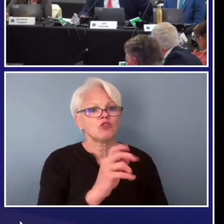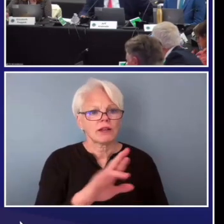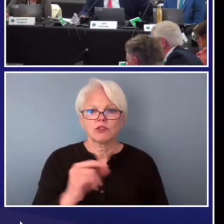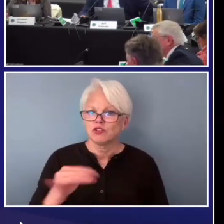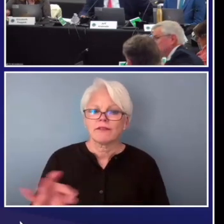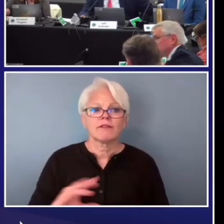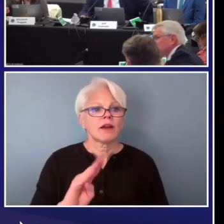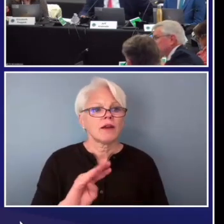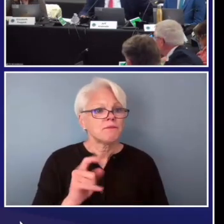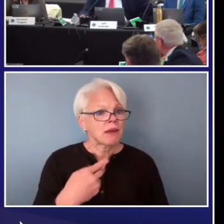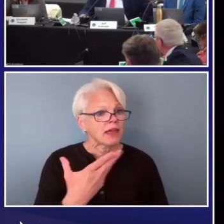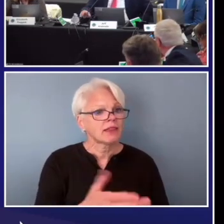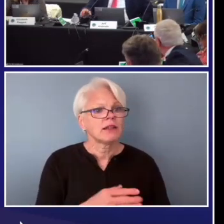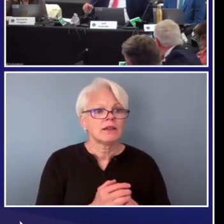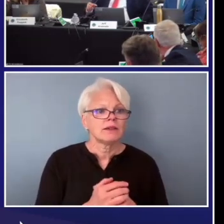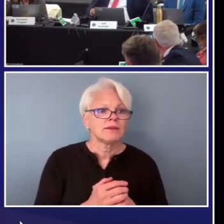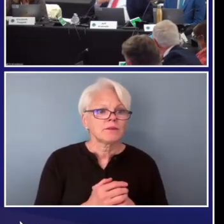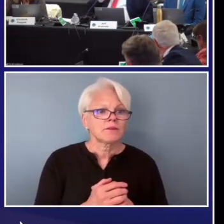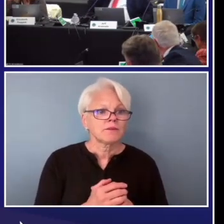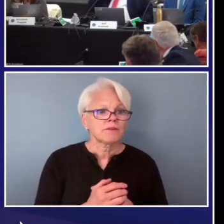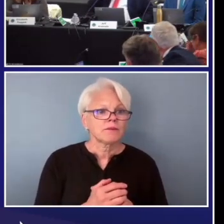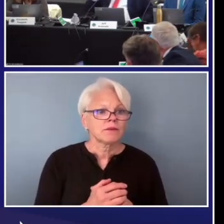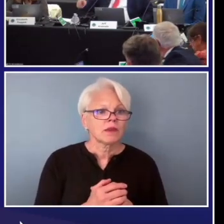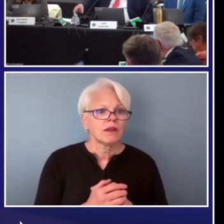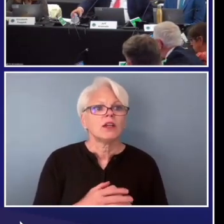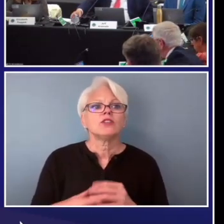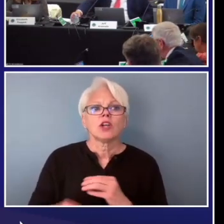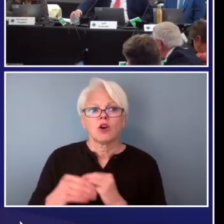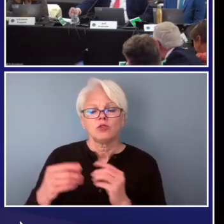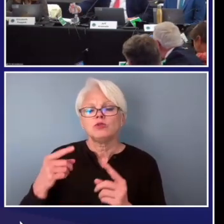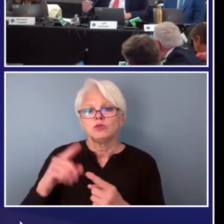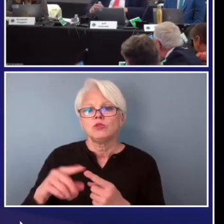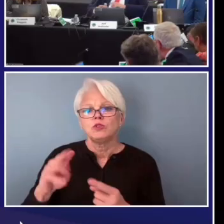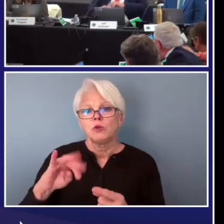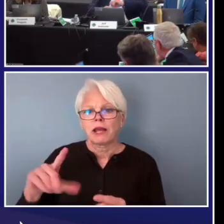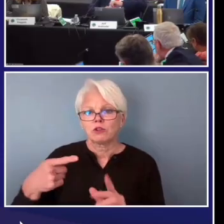Um, I just wanted to, to Michael's point, it is in the statute. I wanted to give that citation.